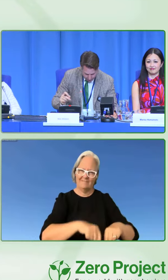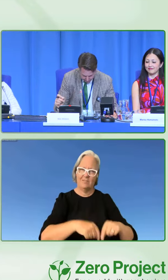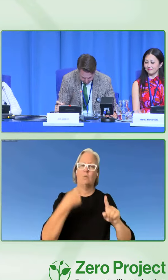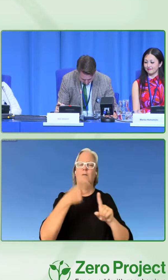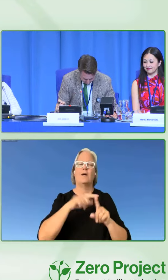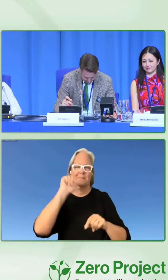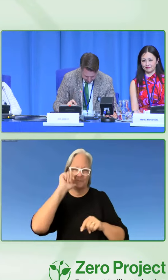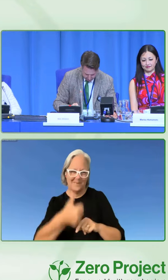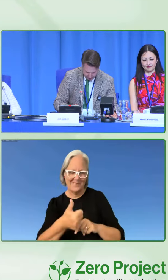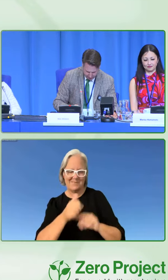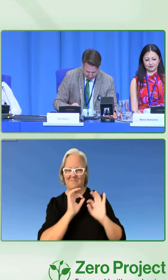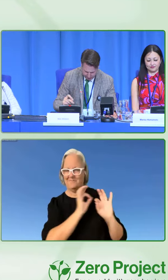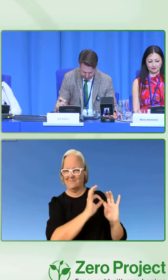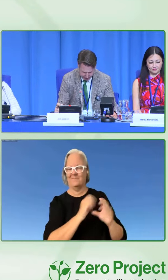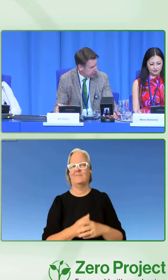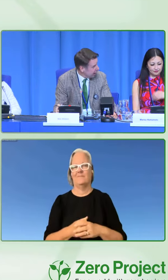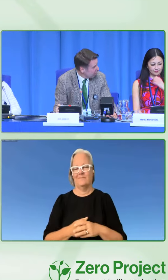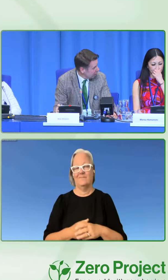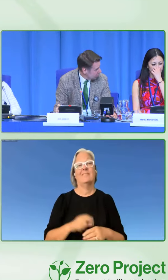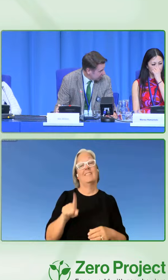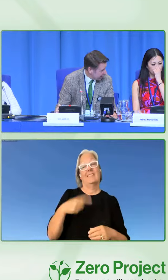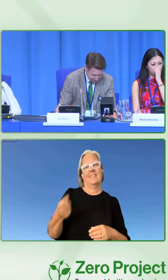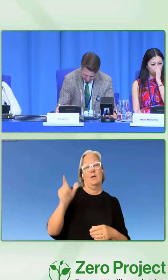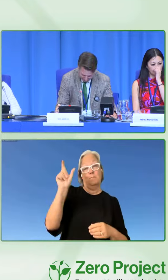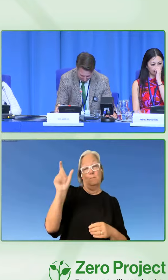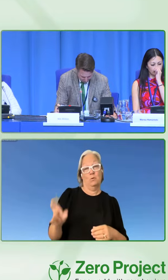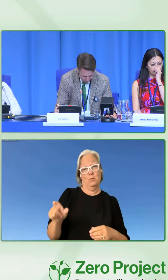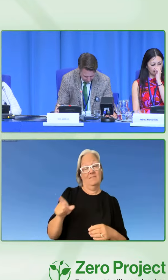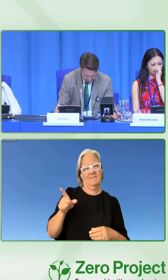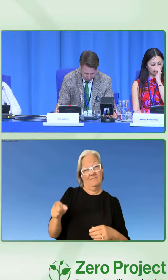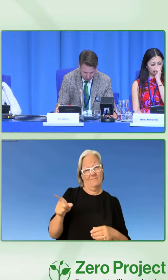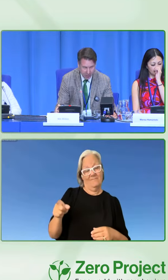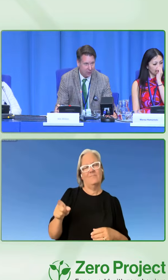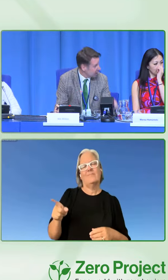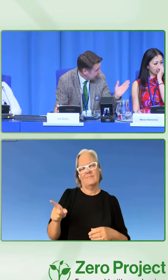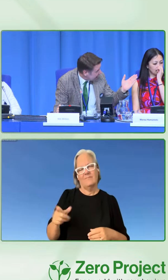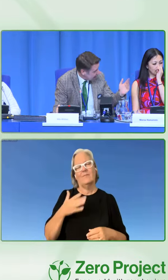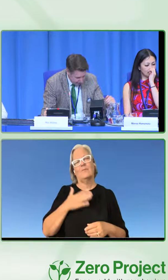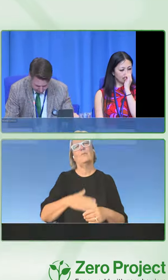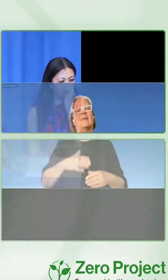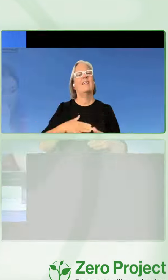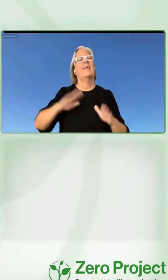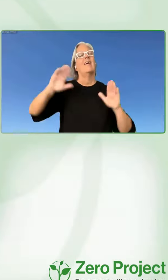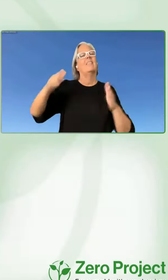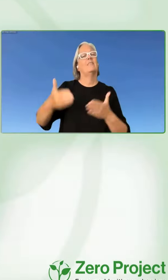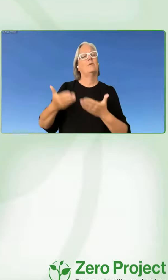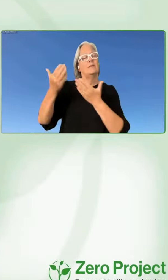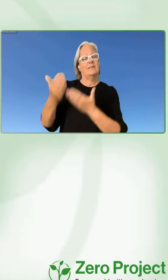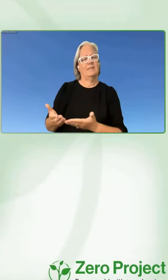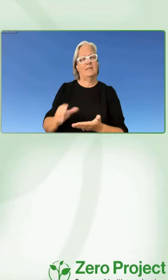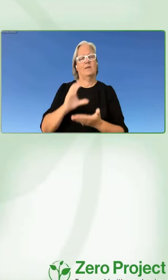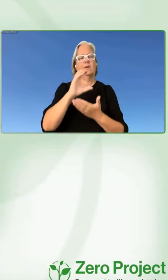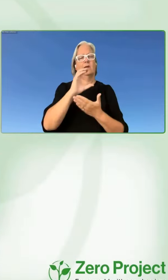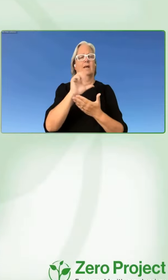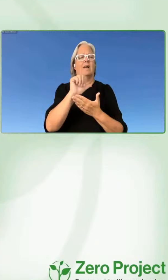be treated. I learned that escapes of inclusion do not leave people left out, if you do, they